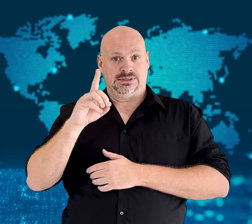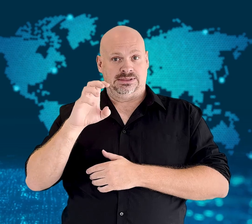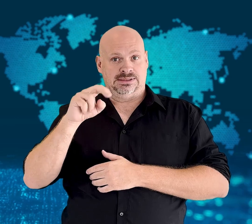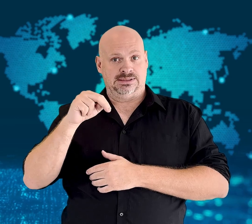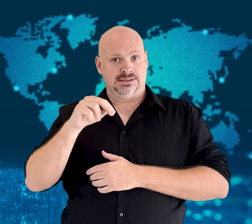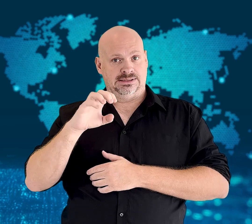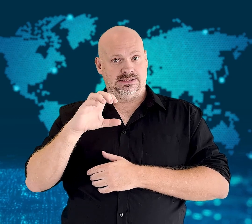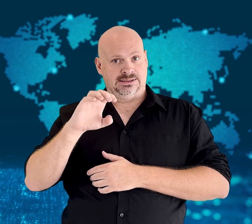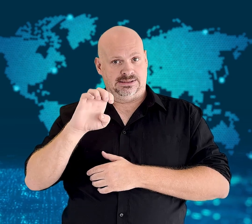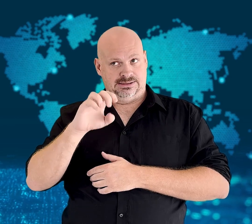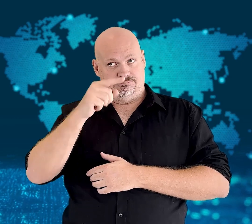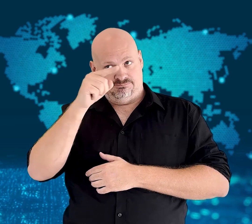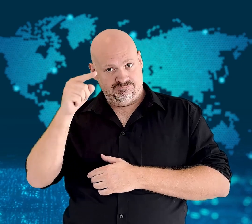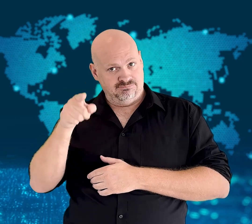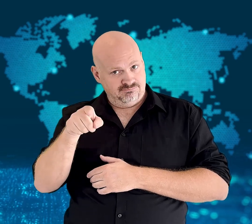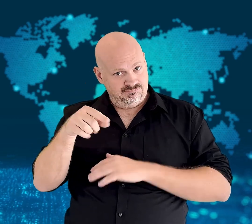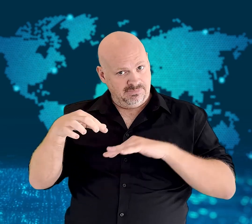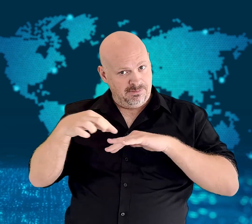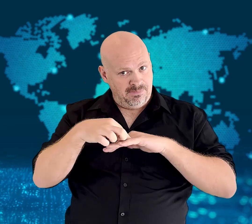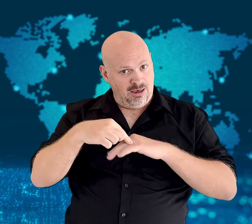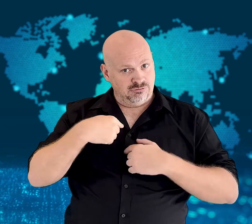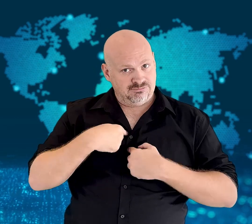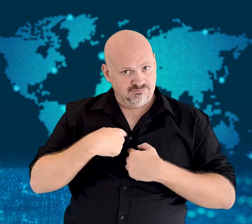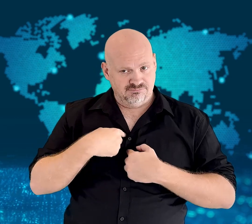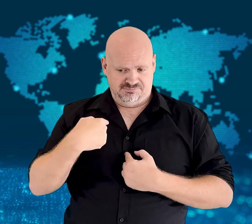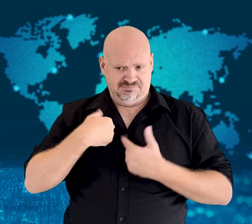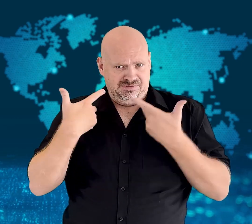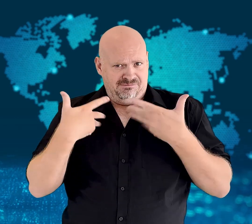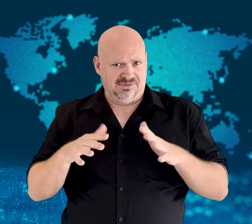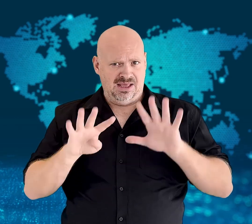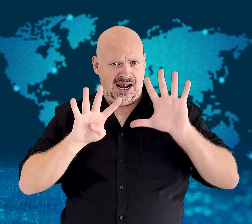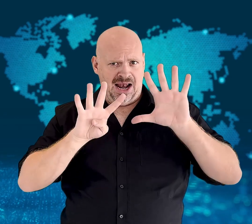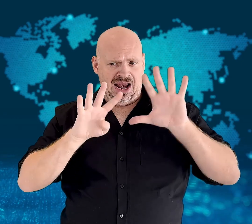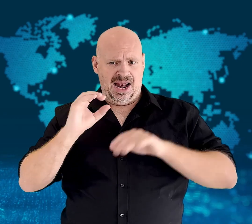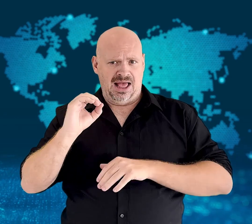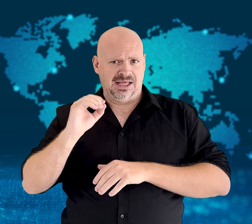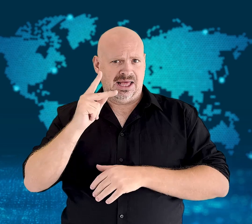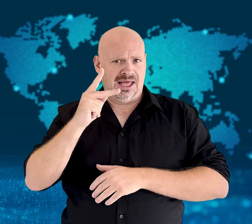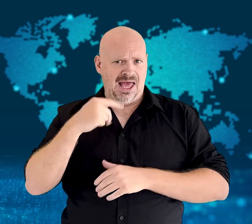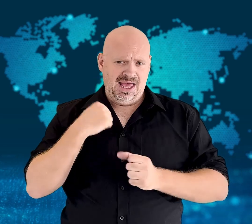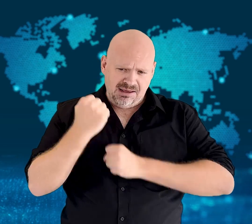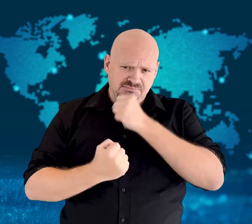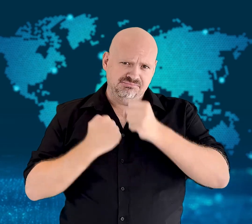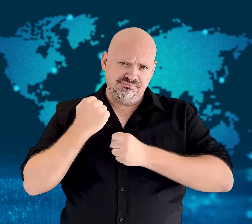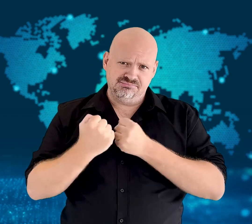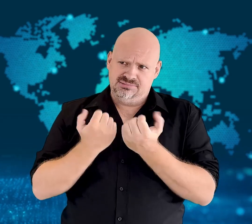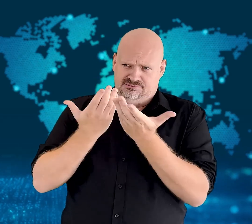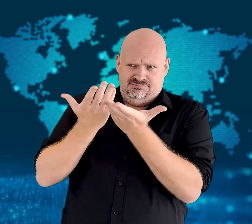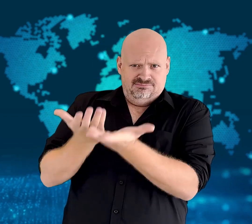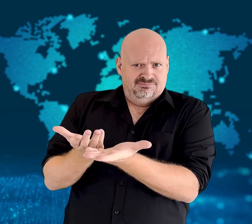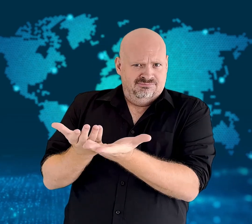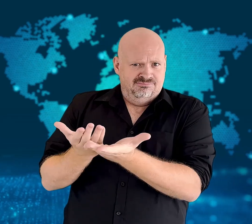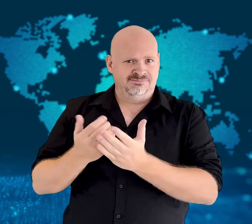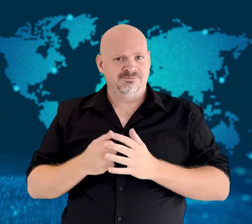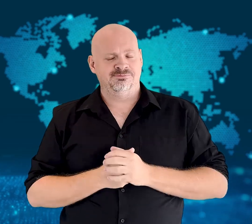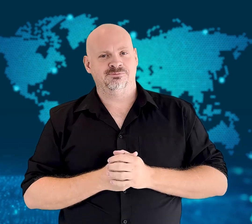said yes in response to his proposal.